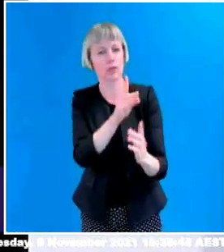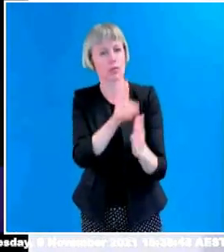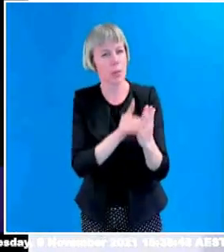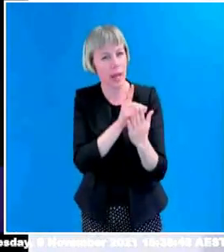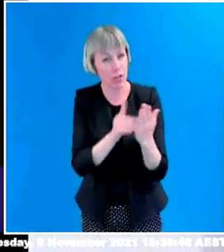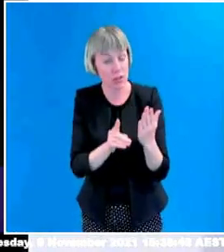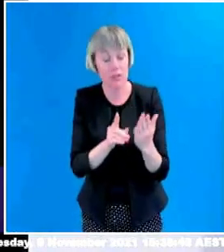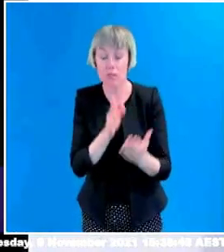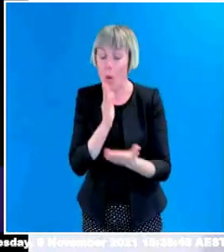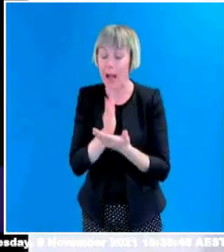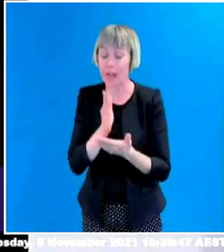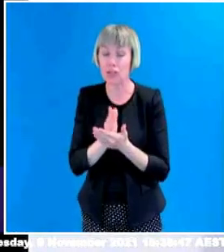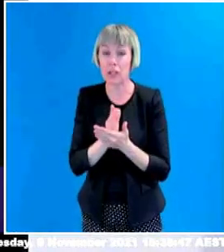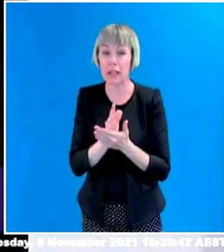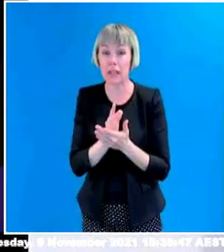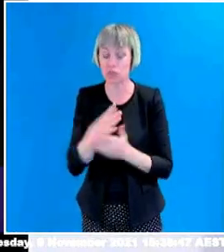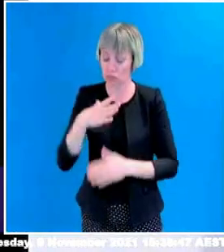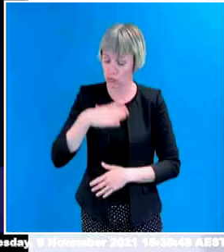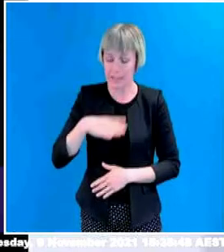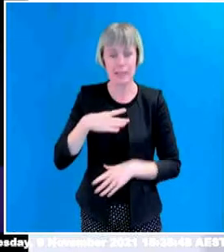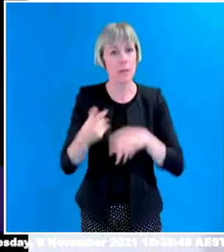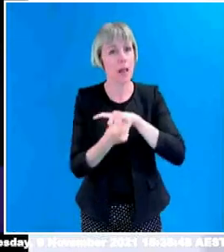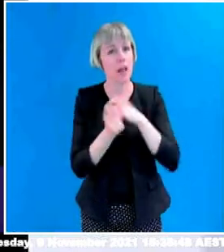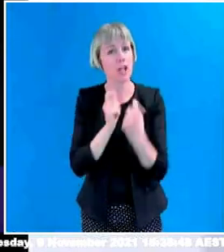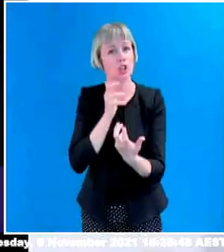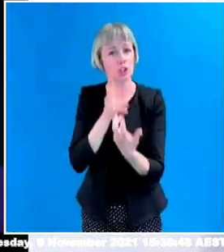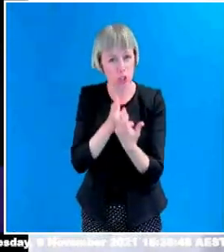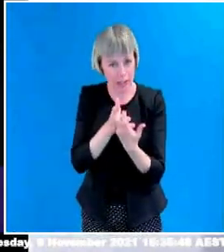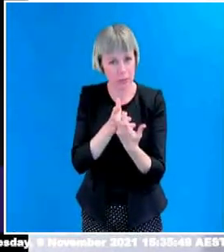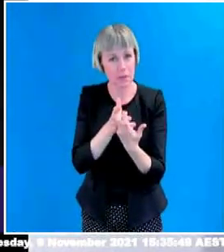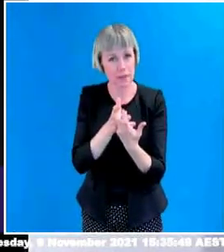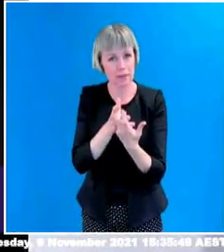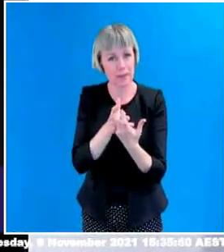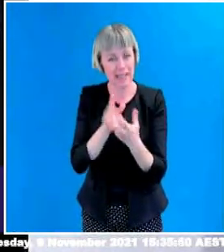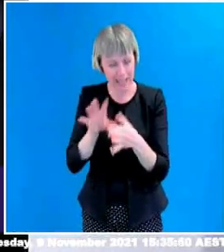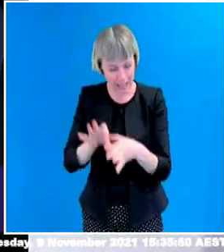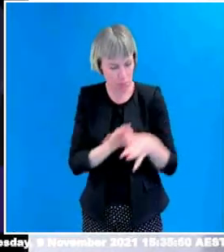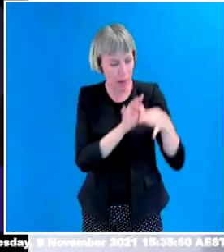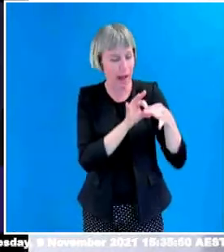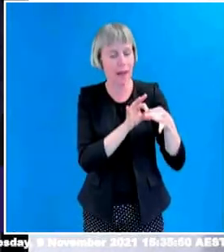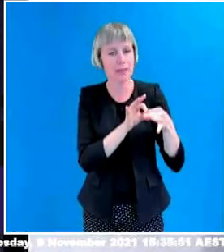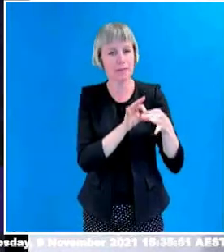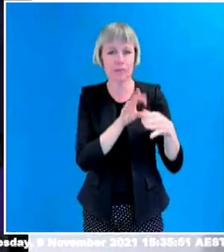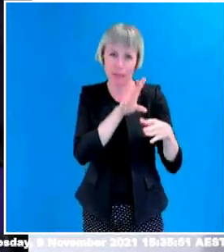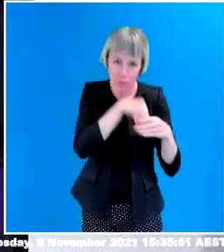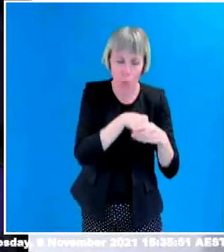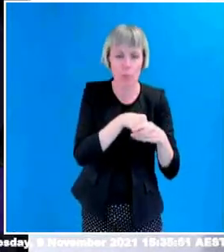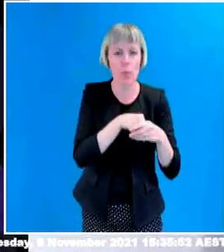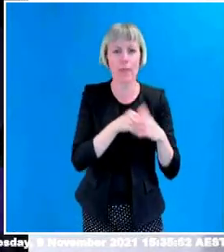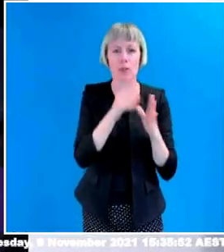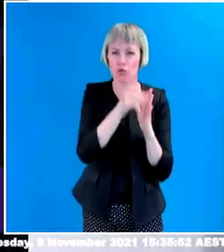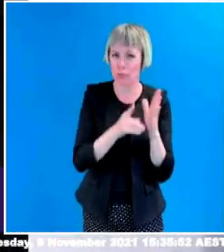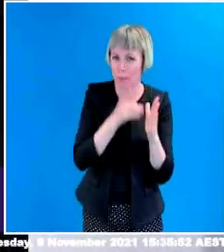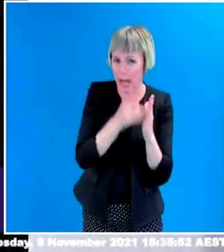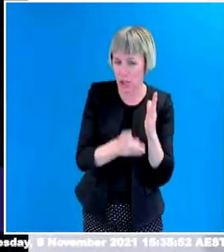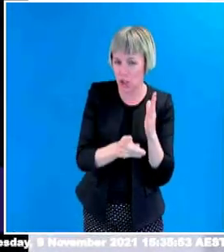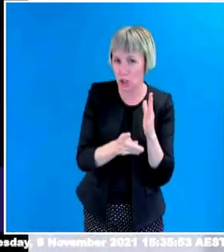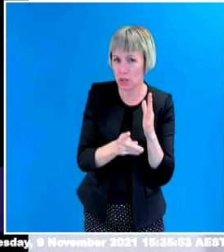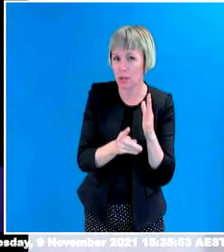to the definitions of discrimination, but not to the operative parts or areas where discrimination might arise.